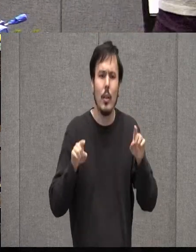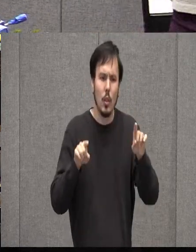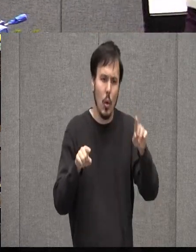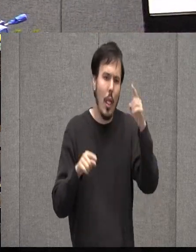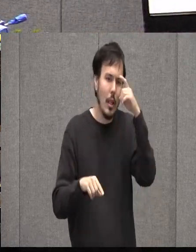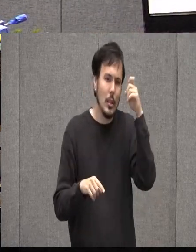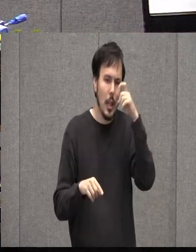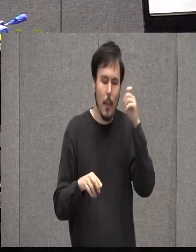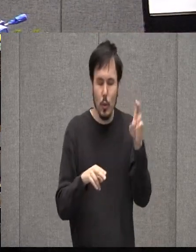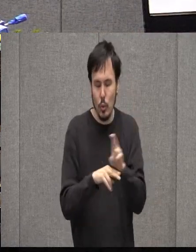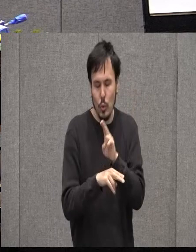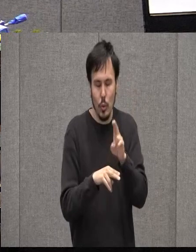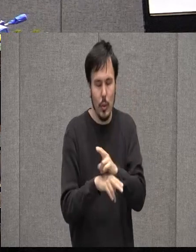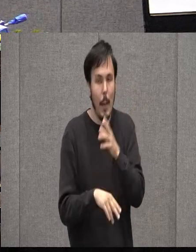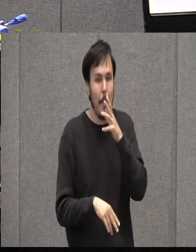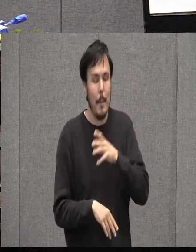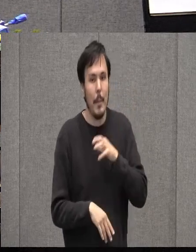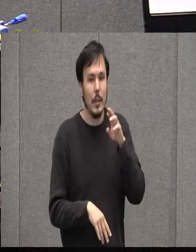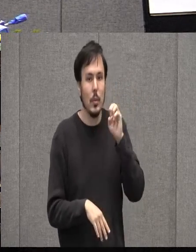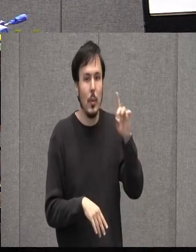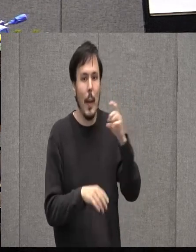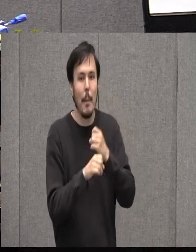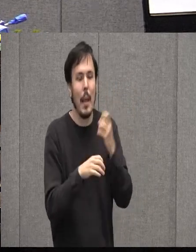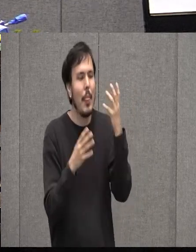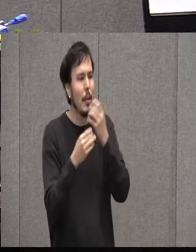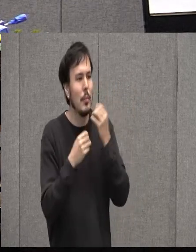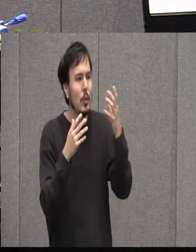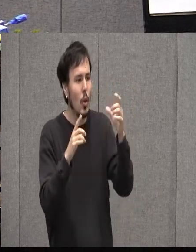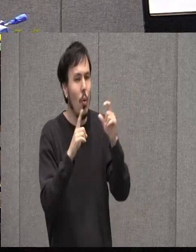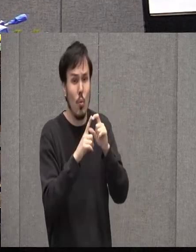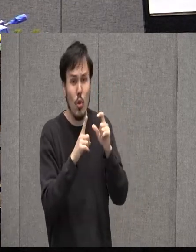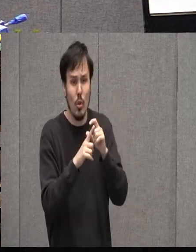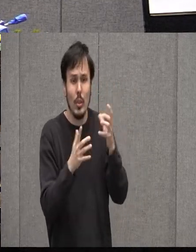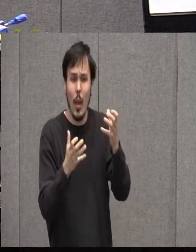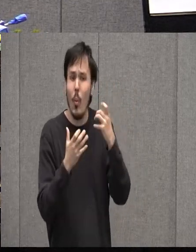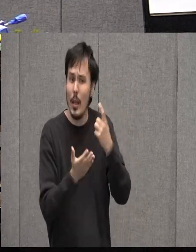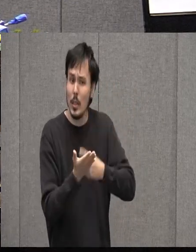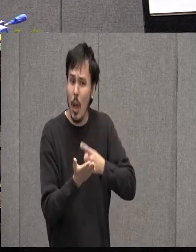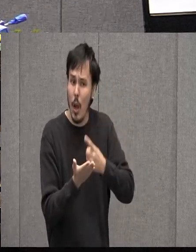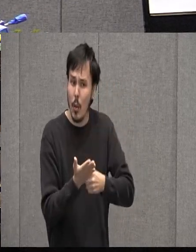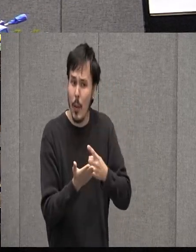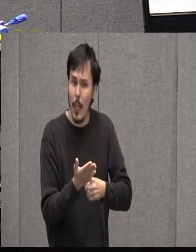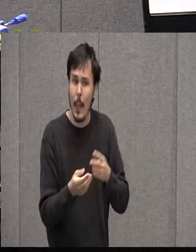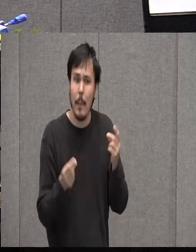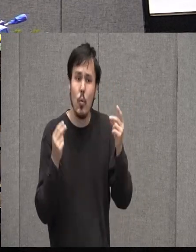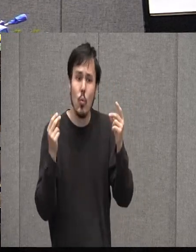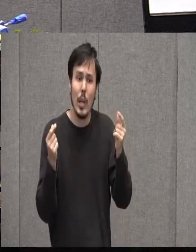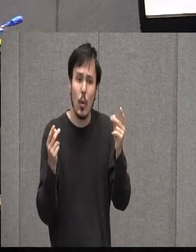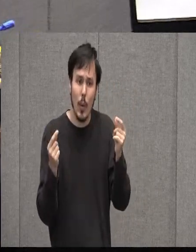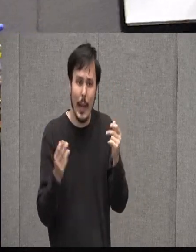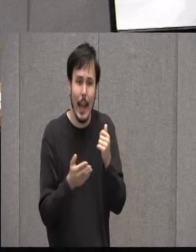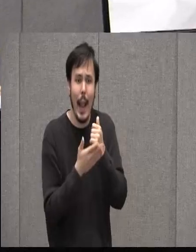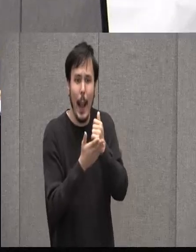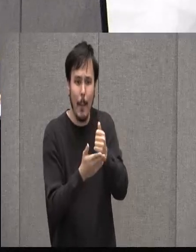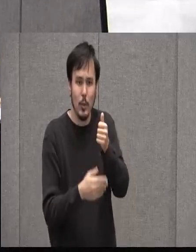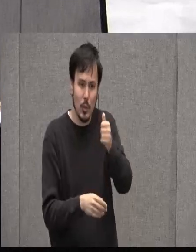And Ms Rudd made these beautiful words for us. I wanna go over them with you really quick so that you remember and so that we all remember